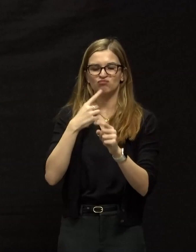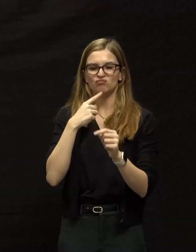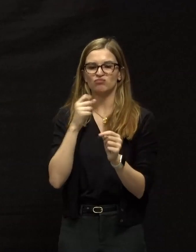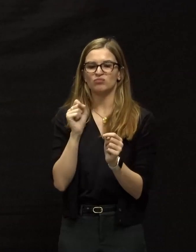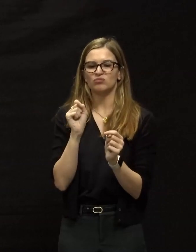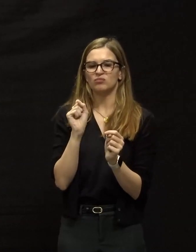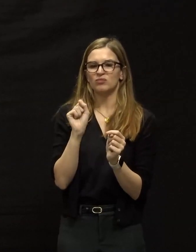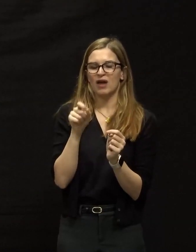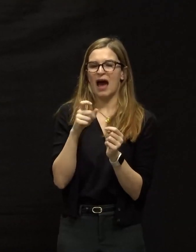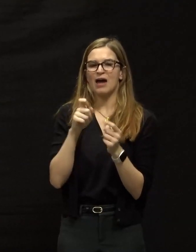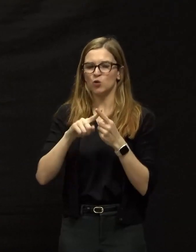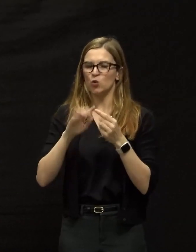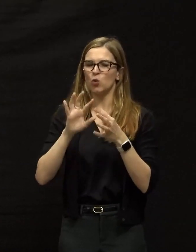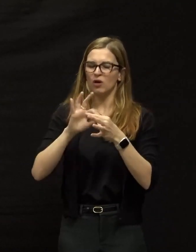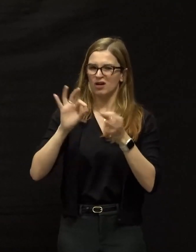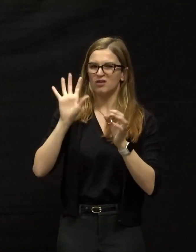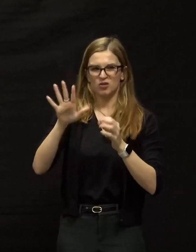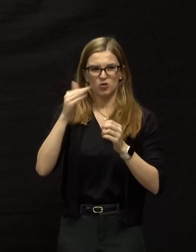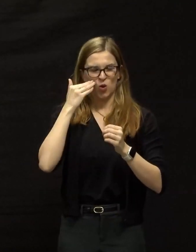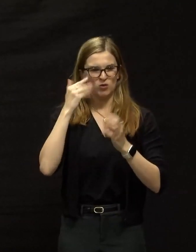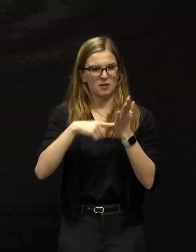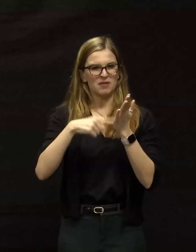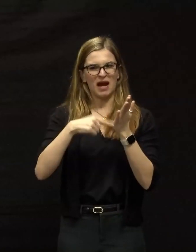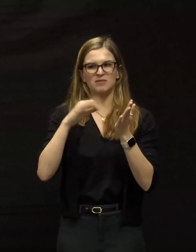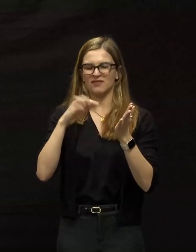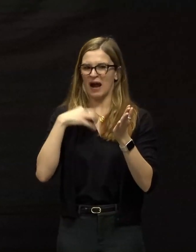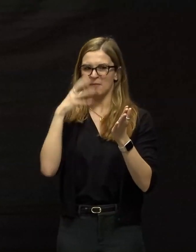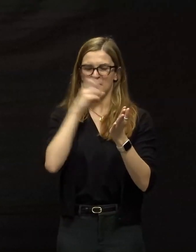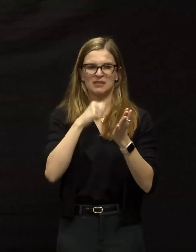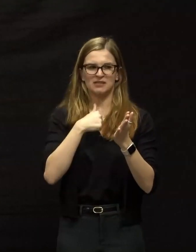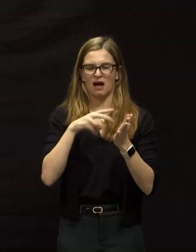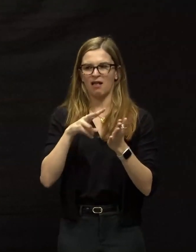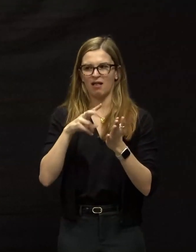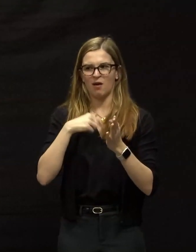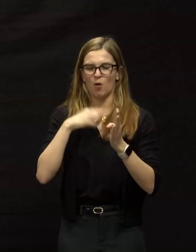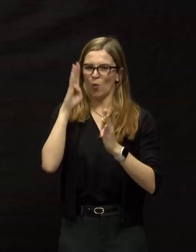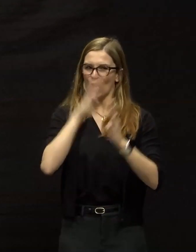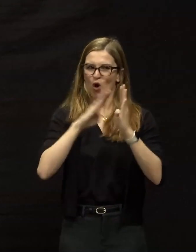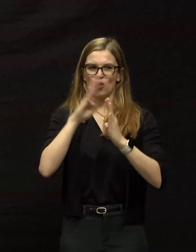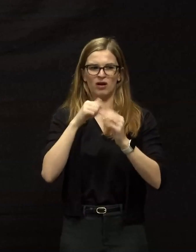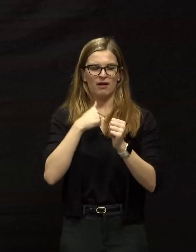And so the patient was able to say, "You know, sometimes if I miss something,